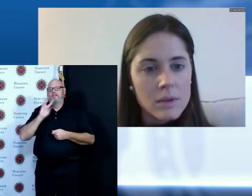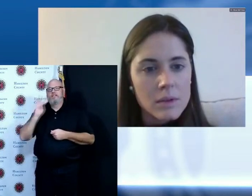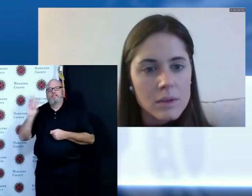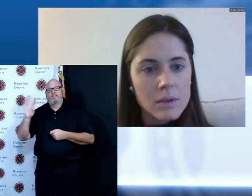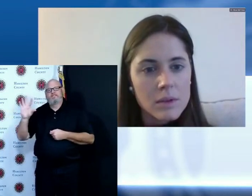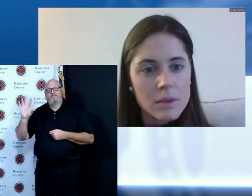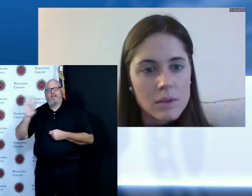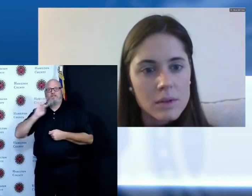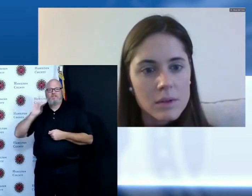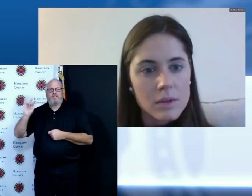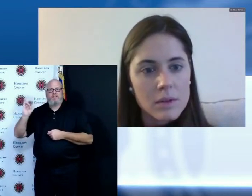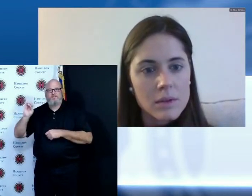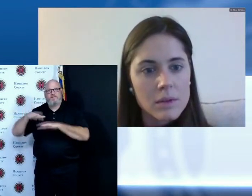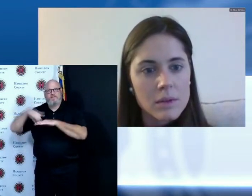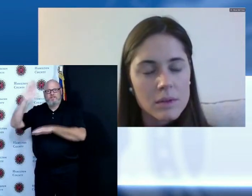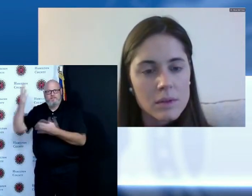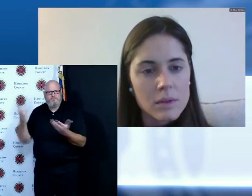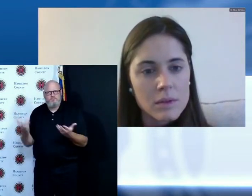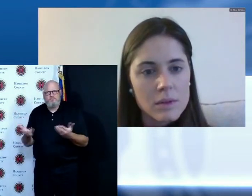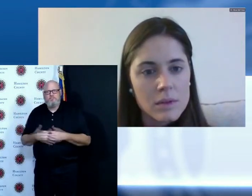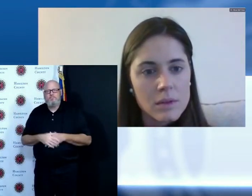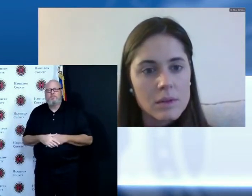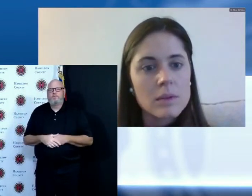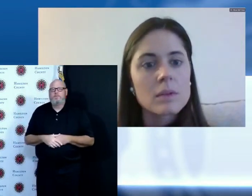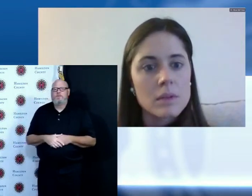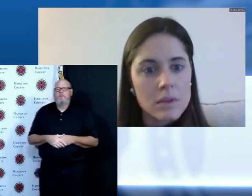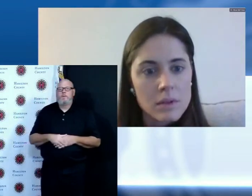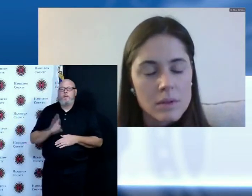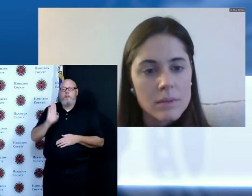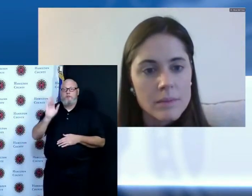I keep hearing from people who are eligible now that they just can't get an appointment